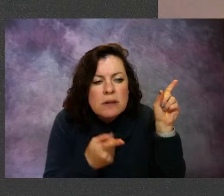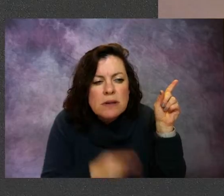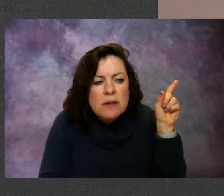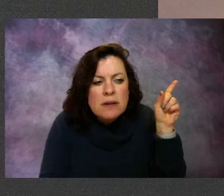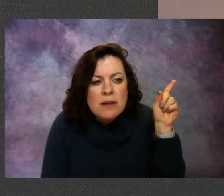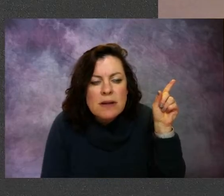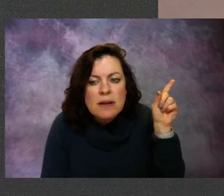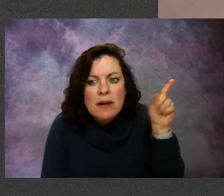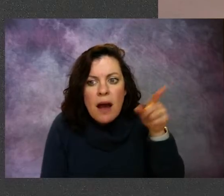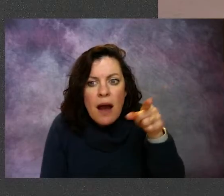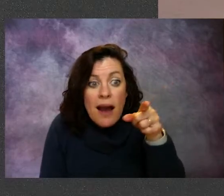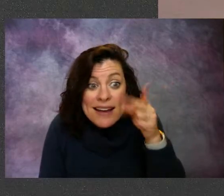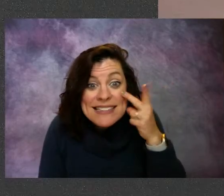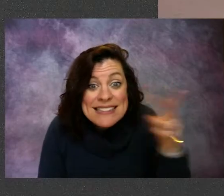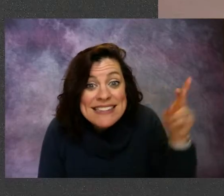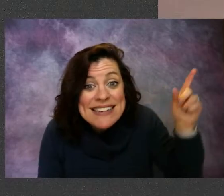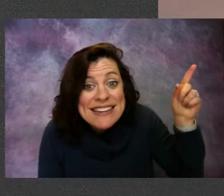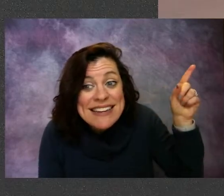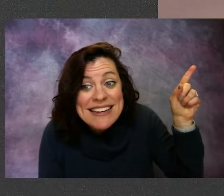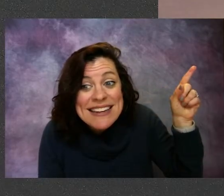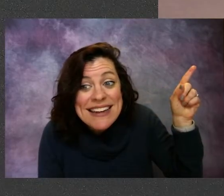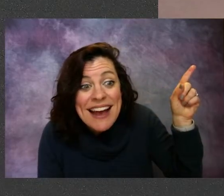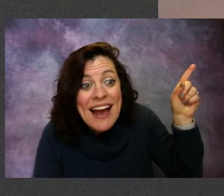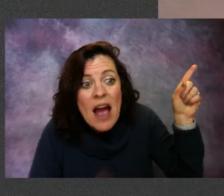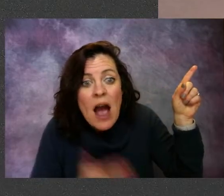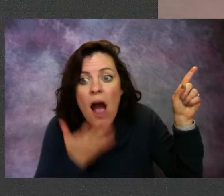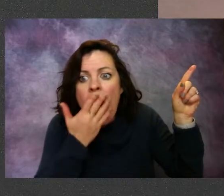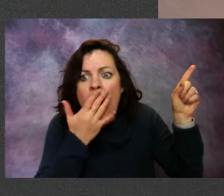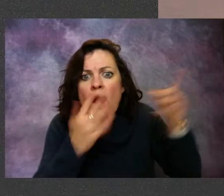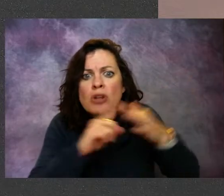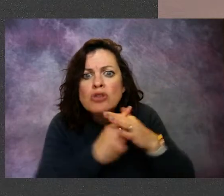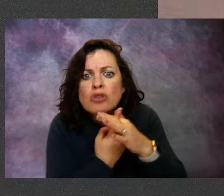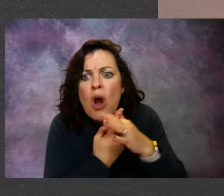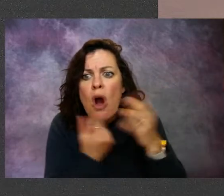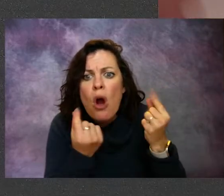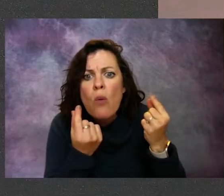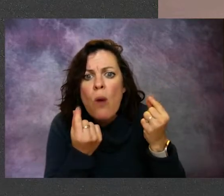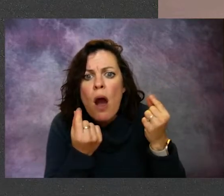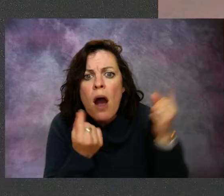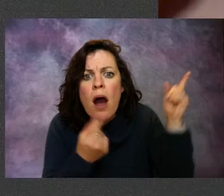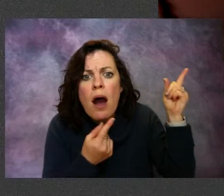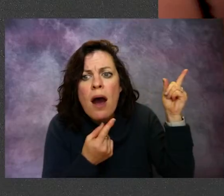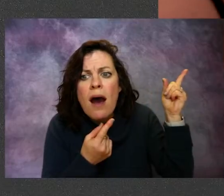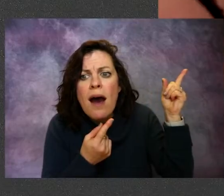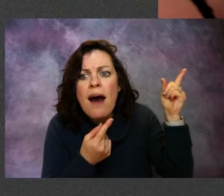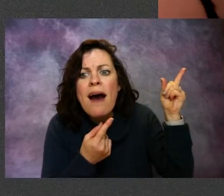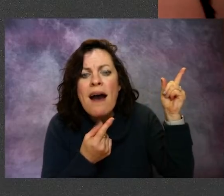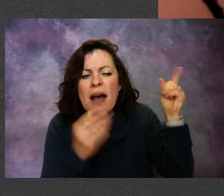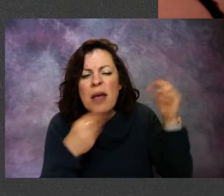Take a look at the colors and what is happening. Let's give it a couple more squirts.